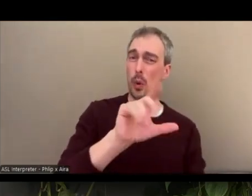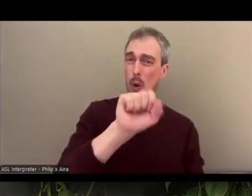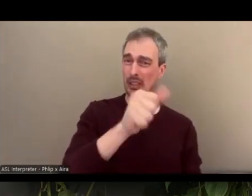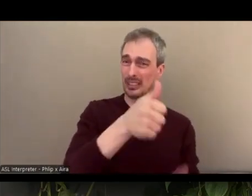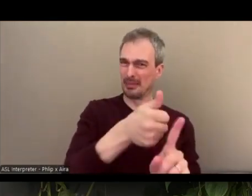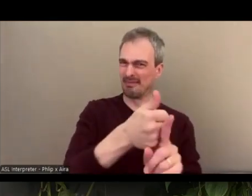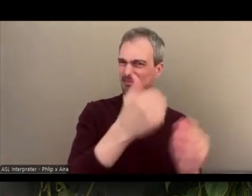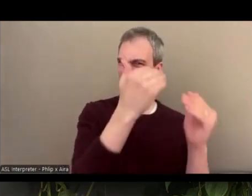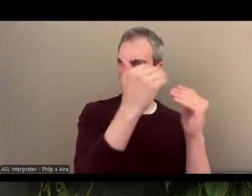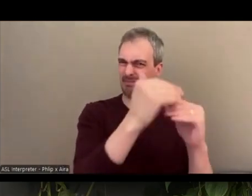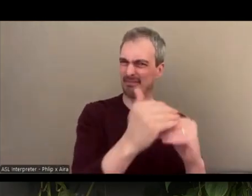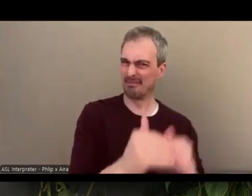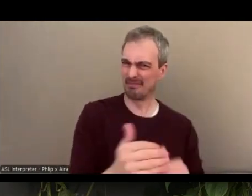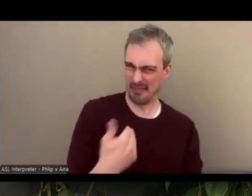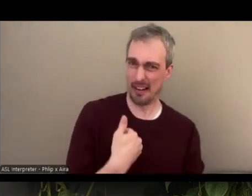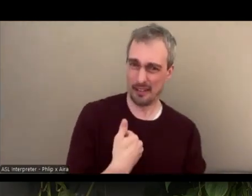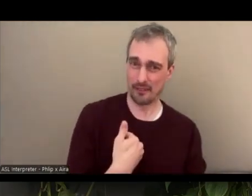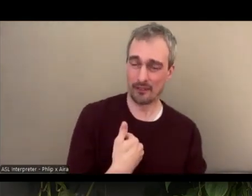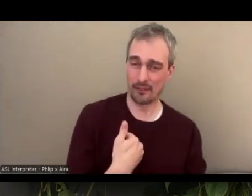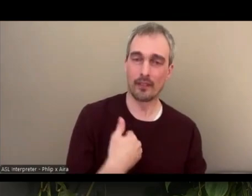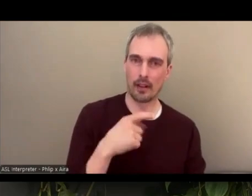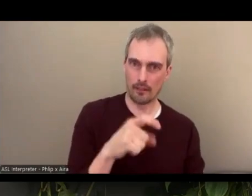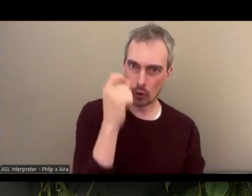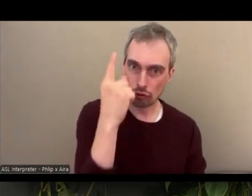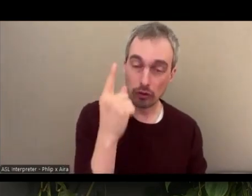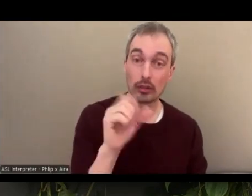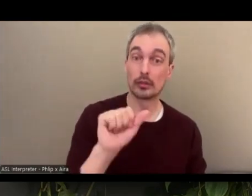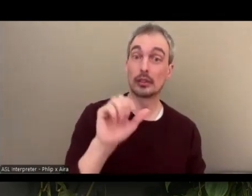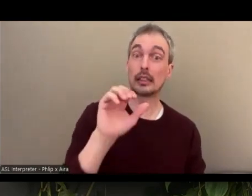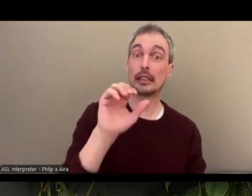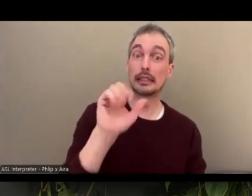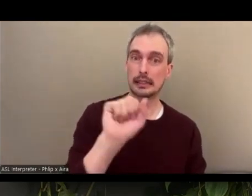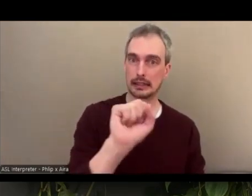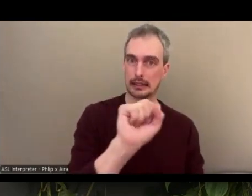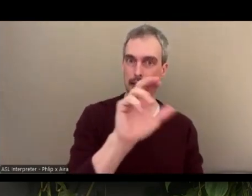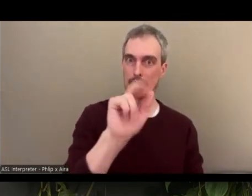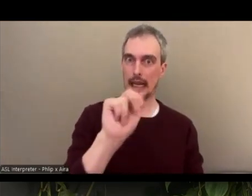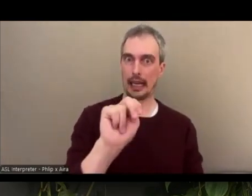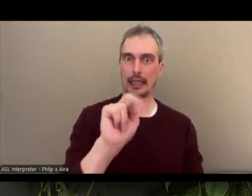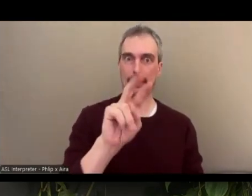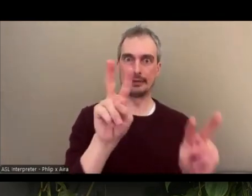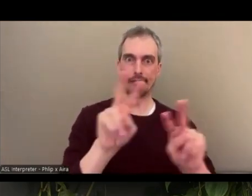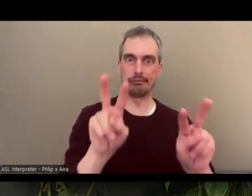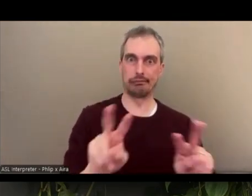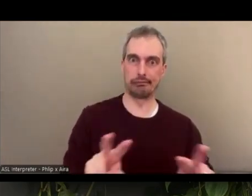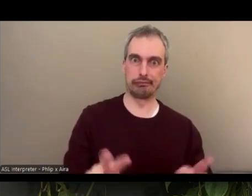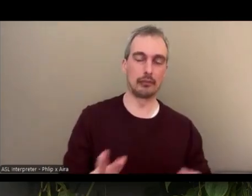The primary thing scanners and linters can't do that humans can is understand the intent behind a design.